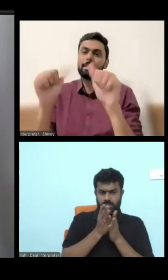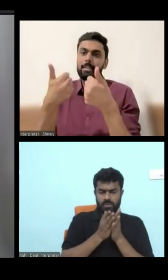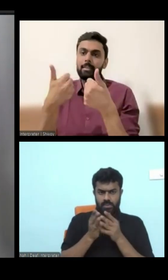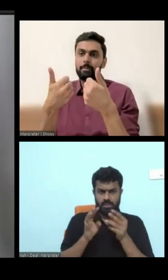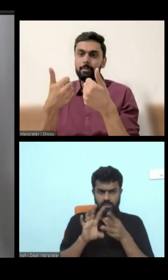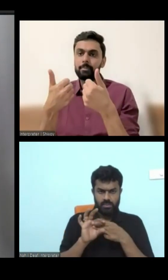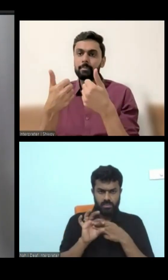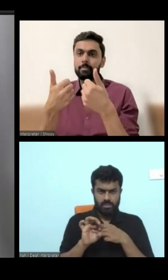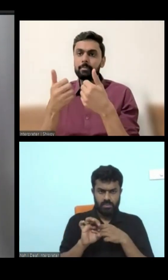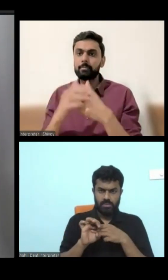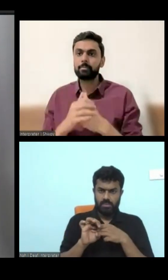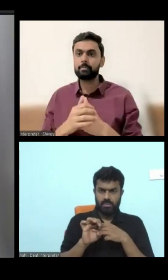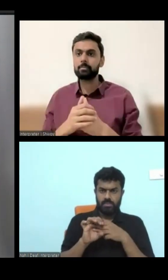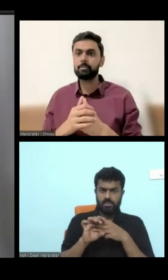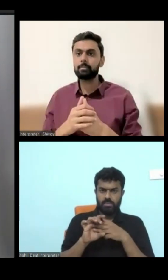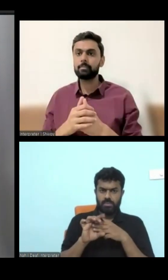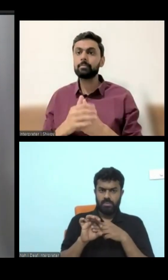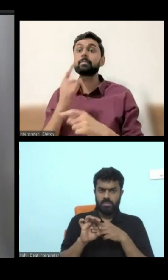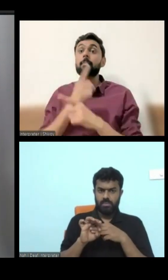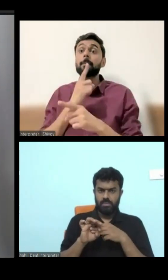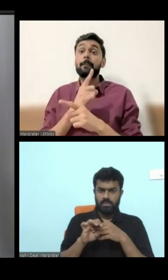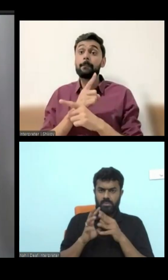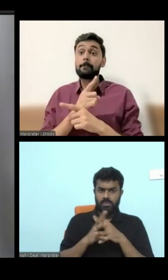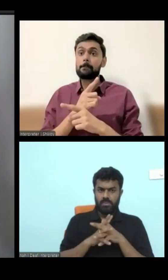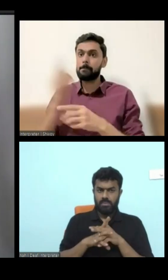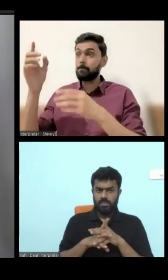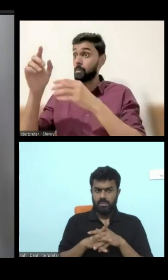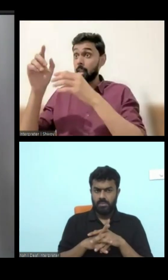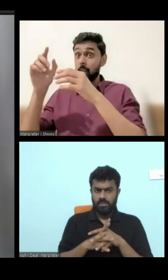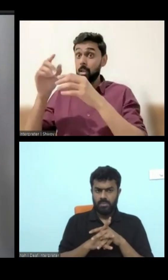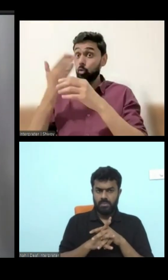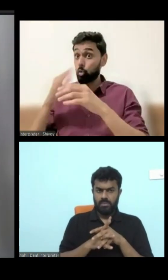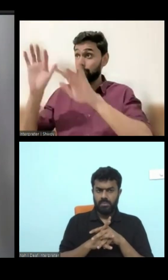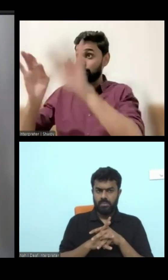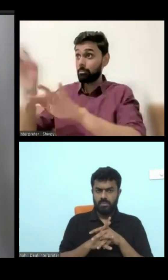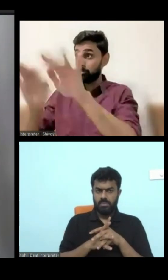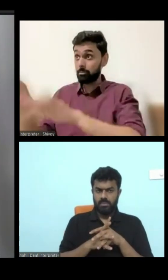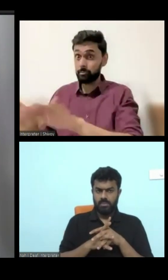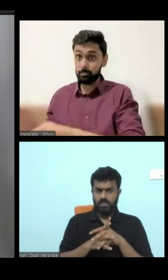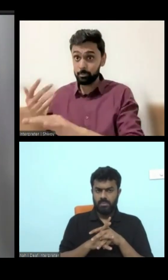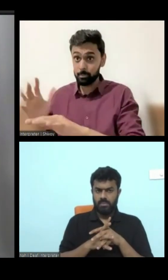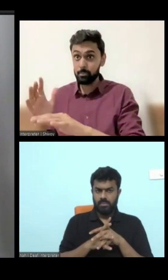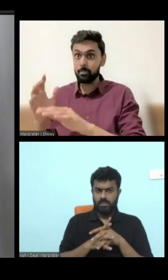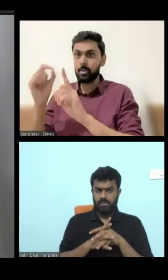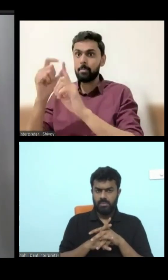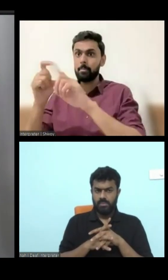Then the teachers can either evaluate, analyze online. Or they can download a PDF. And print it as an answer sheet.